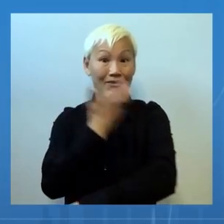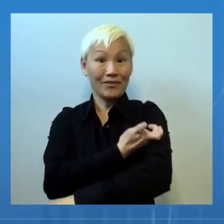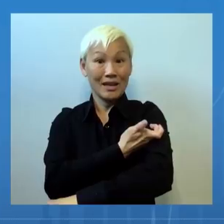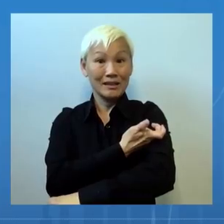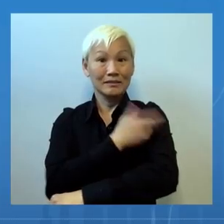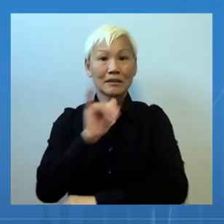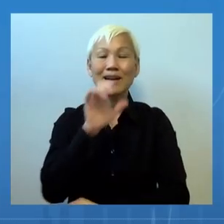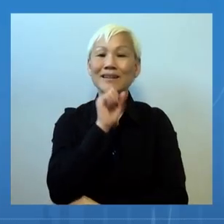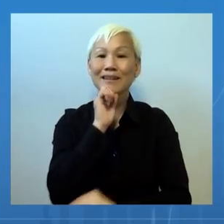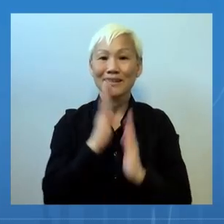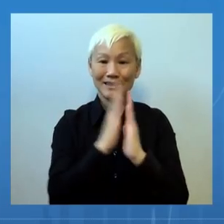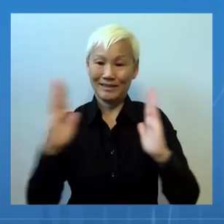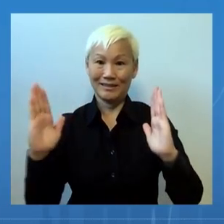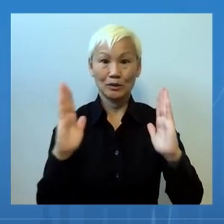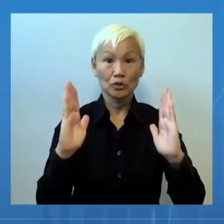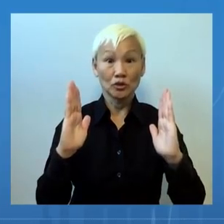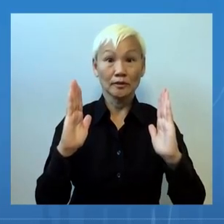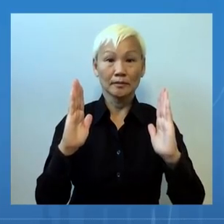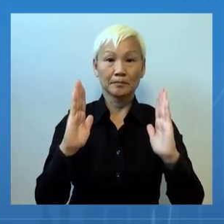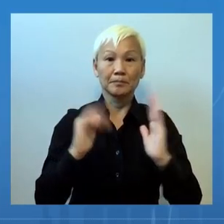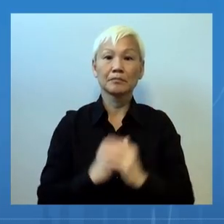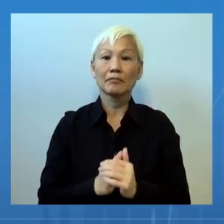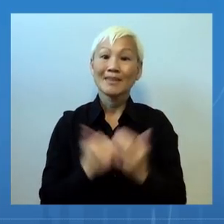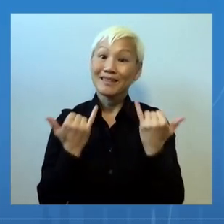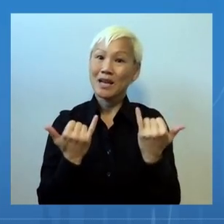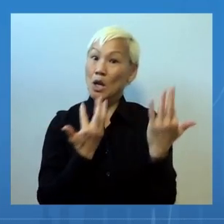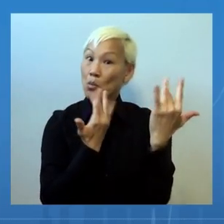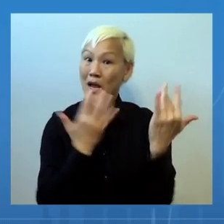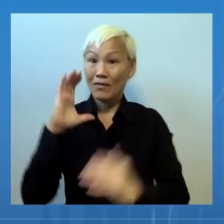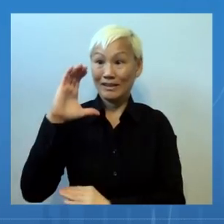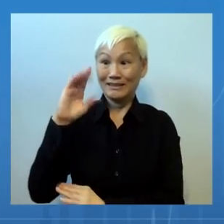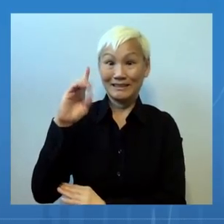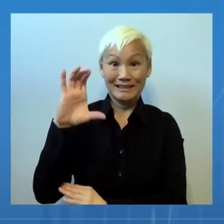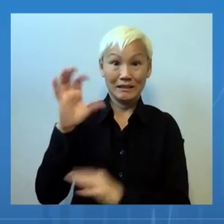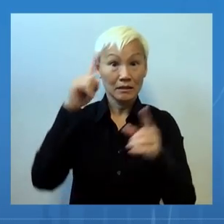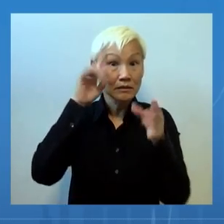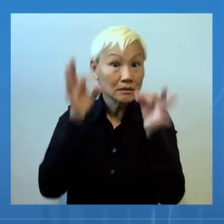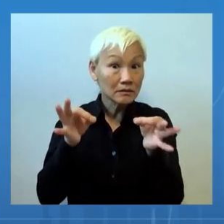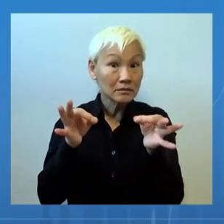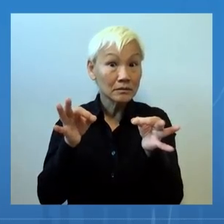As we await the CDC decision, we are not waiting on the operations and logistics.